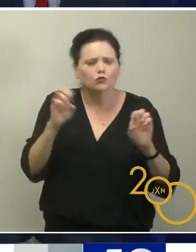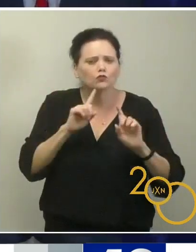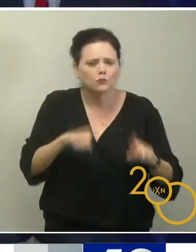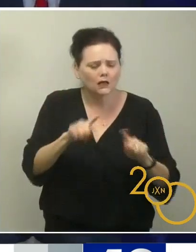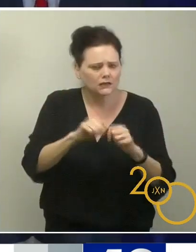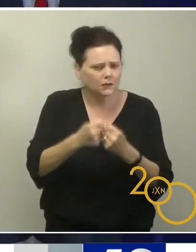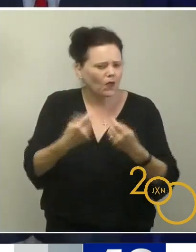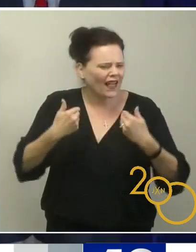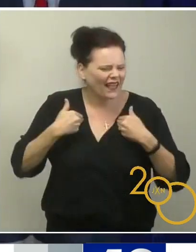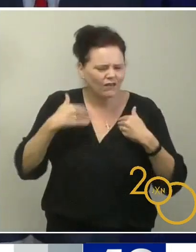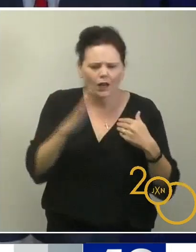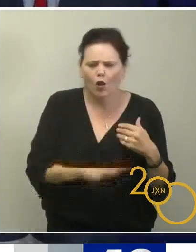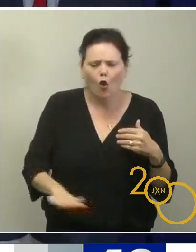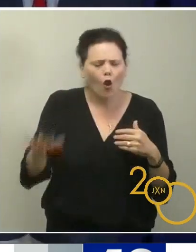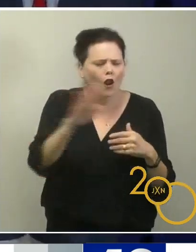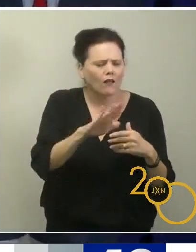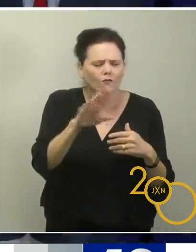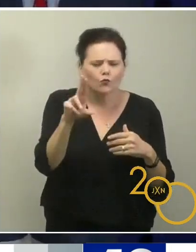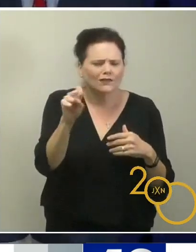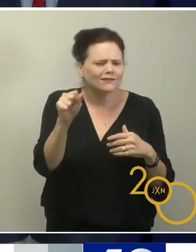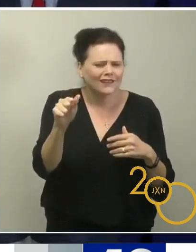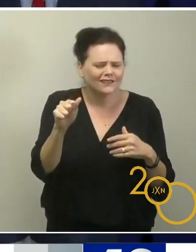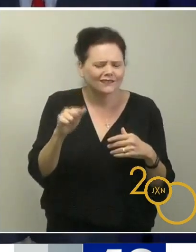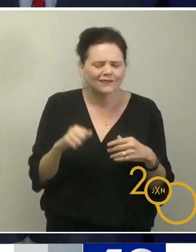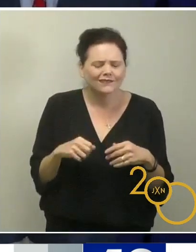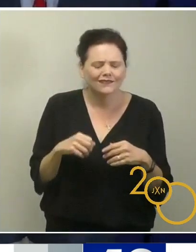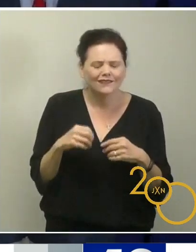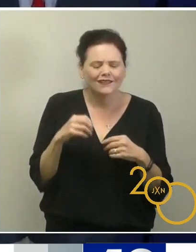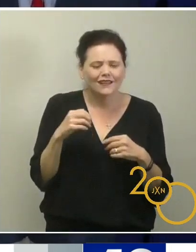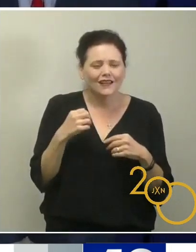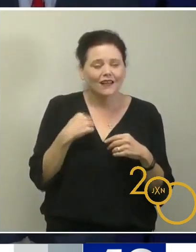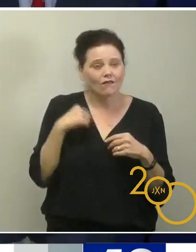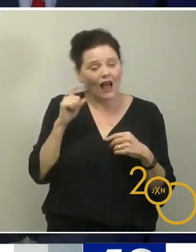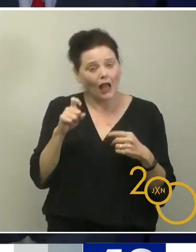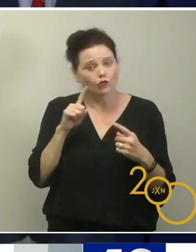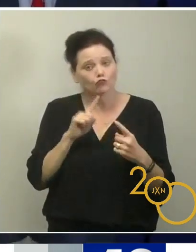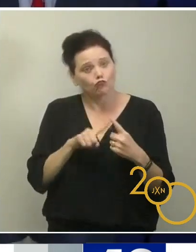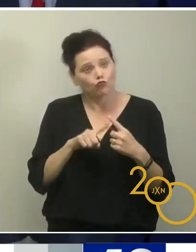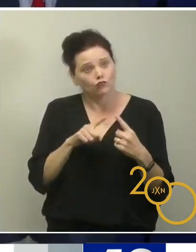OUR GOVERNMENT IS HERE TO TRY TO FIX OUR PROBLEMS. WE HAVE THE BEST EMERGENCY MANAGEMENT AND EMERGENCY